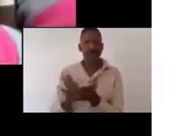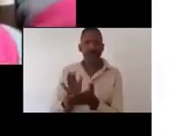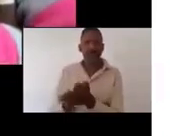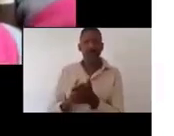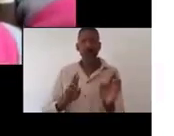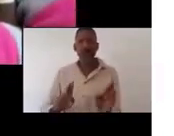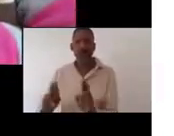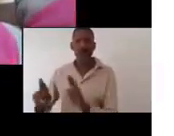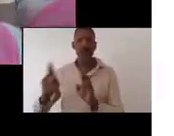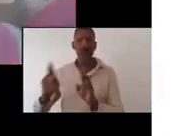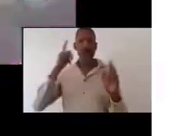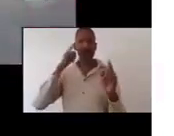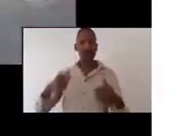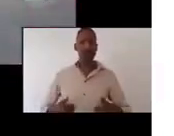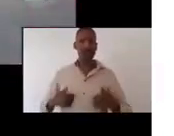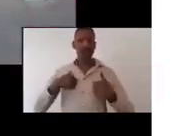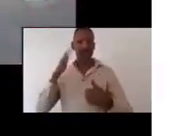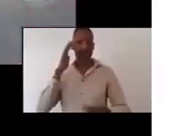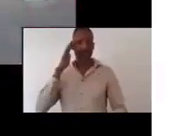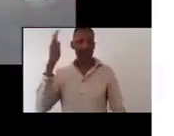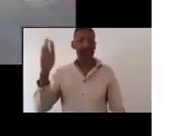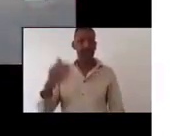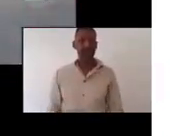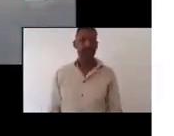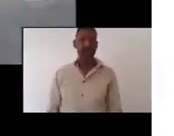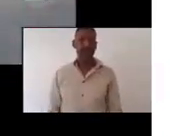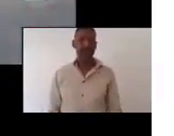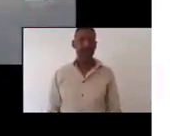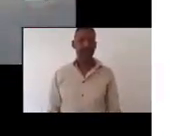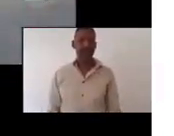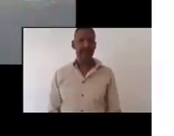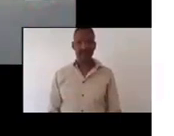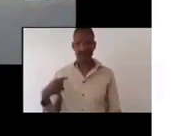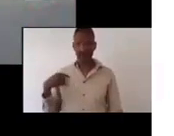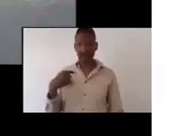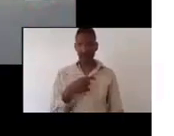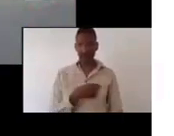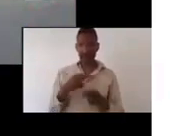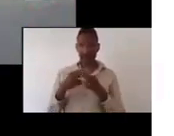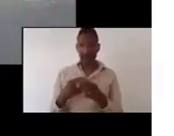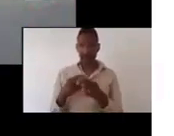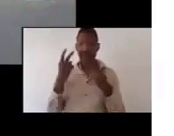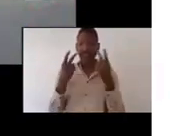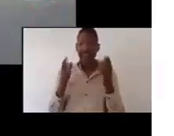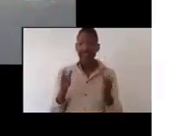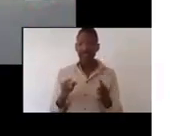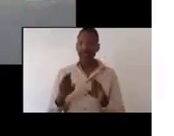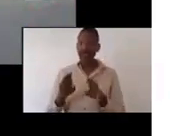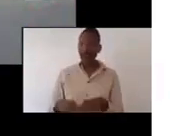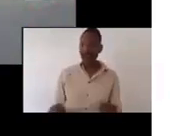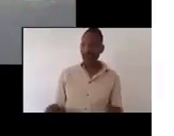I've been referring to our visitors as children, but about 50% are our visitors are actually adults who come with those children.